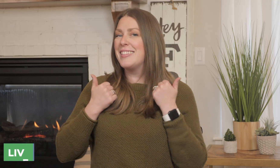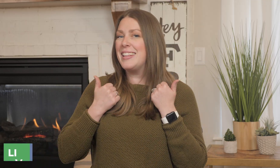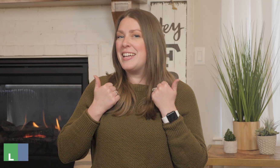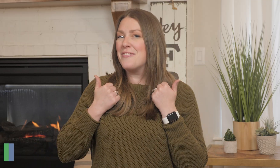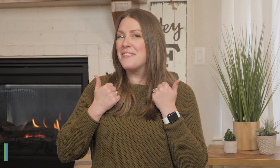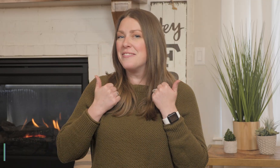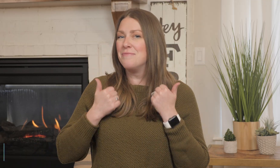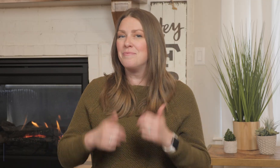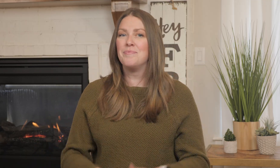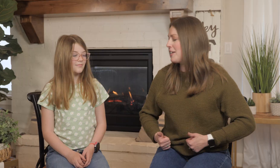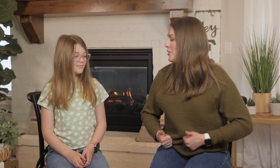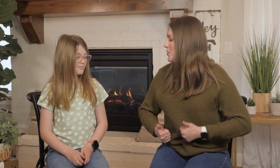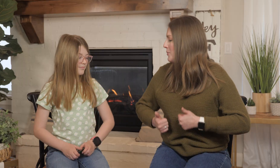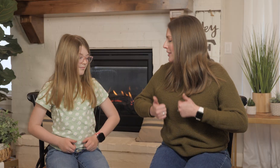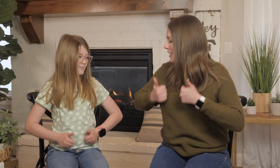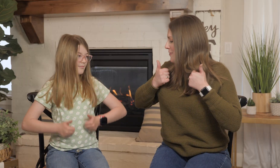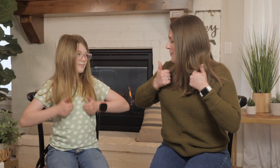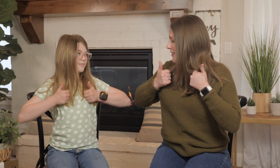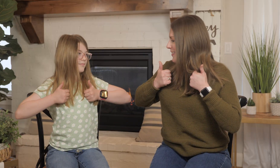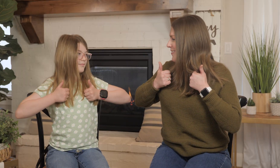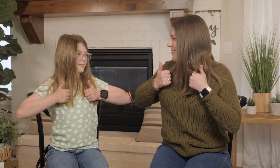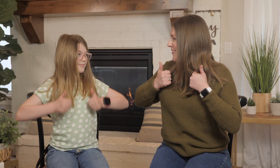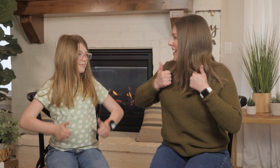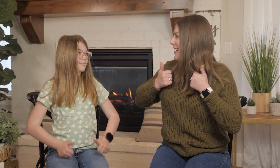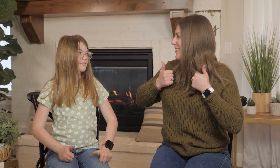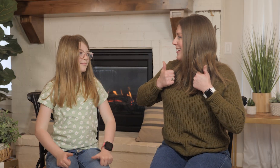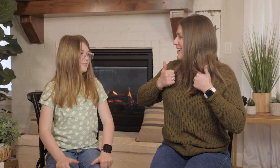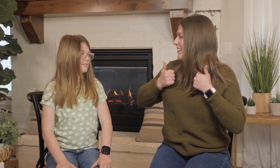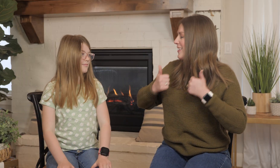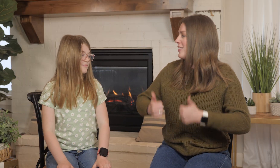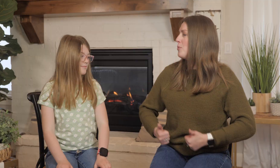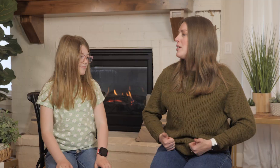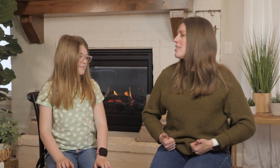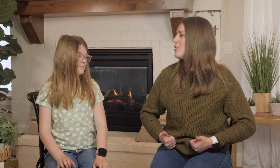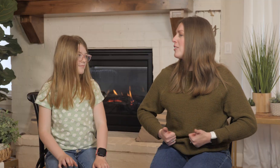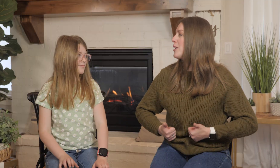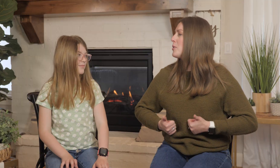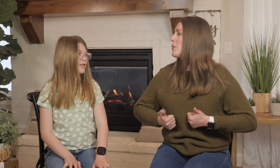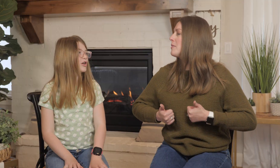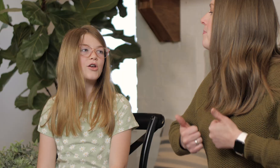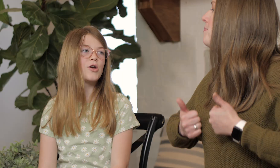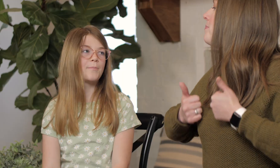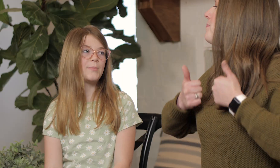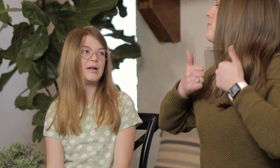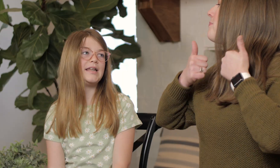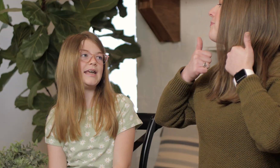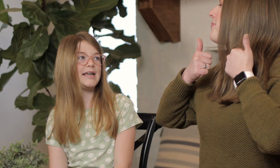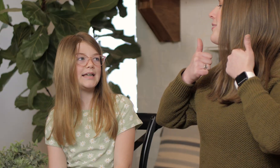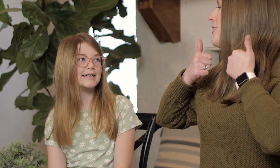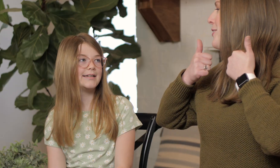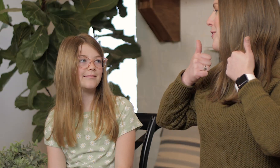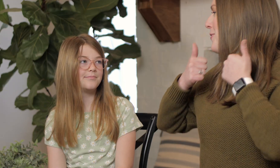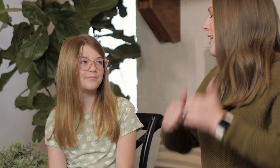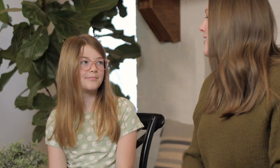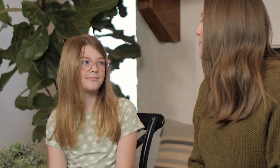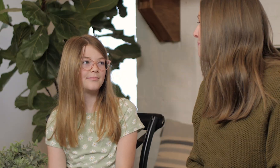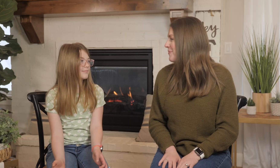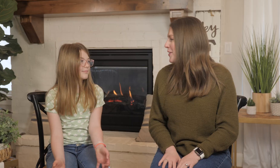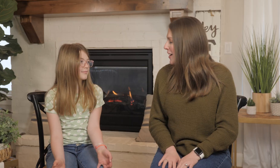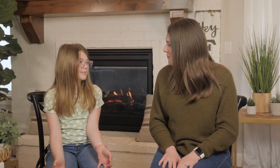live. Can you do live? Very good. What does it look like we're doing? You're breathing. You're correct, all